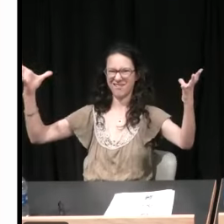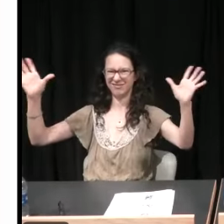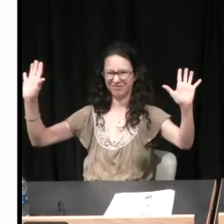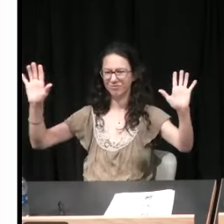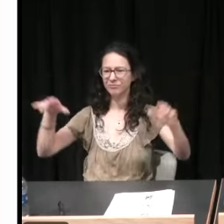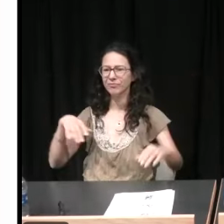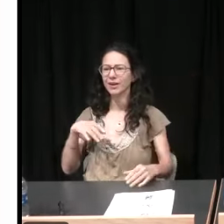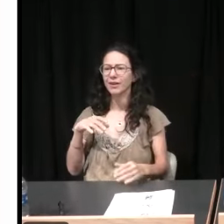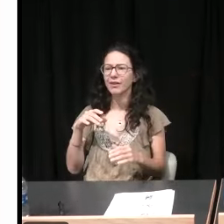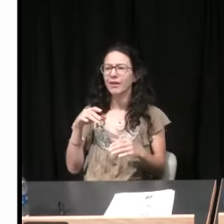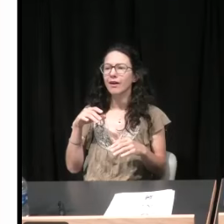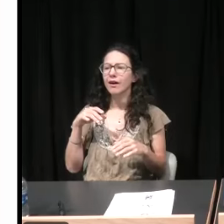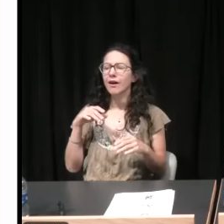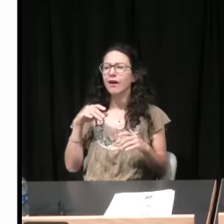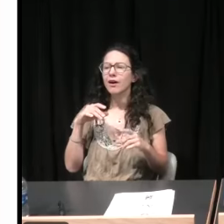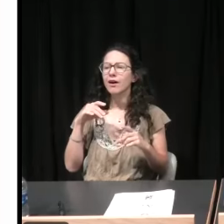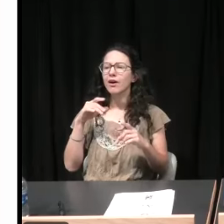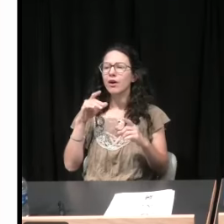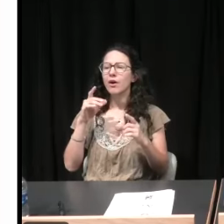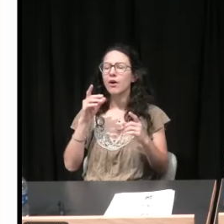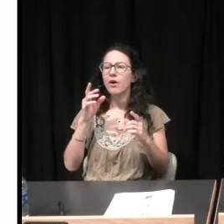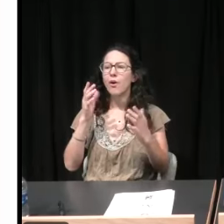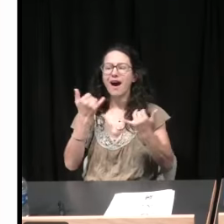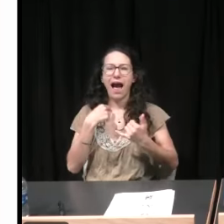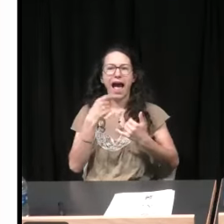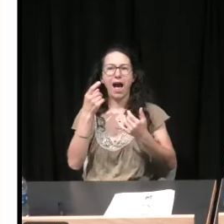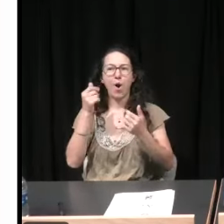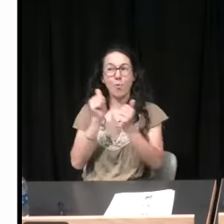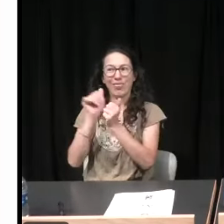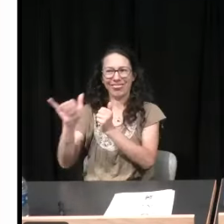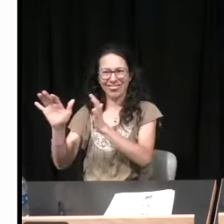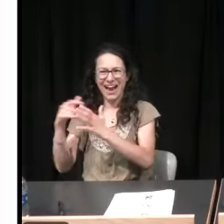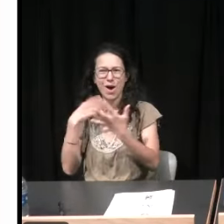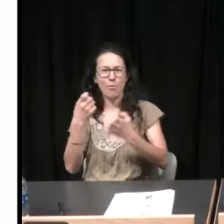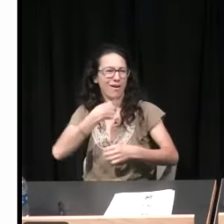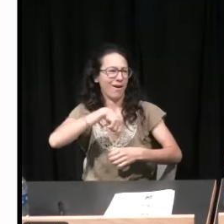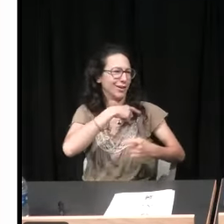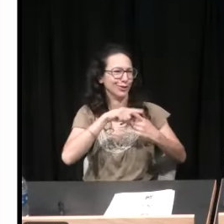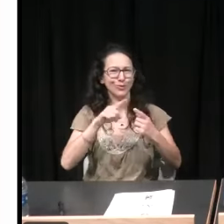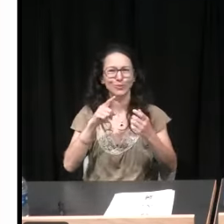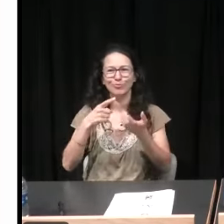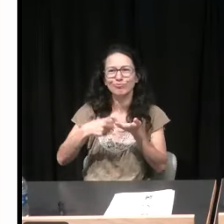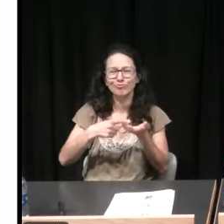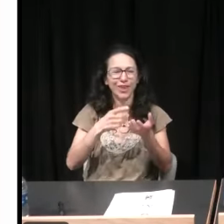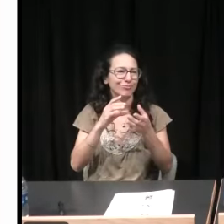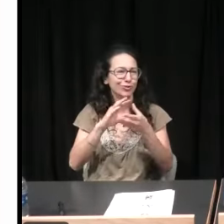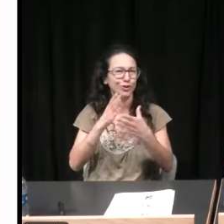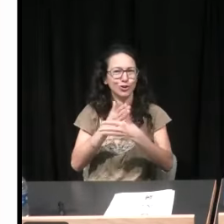I just want to give you that Foundation as you're listening to this presentation